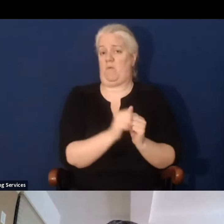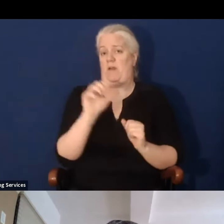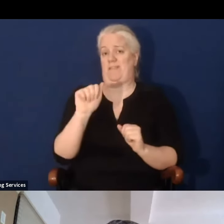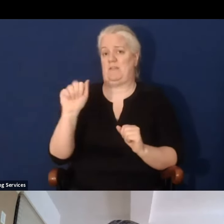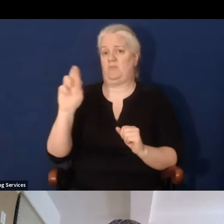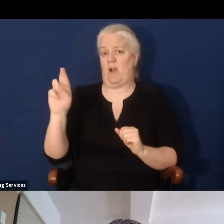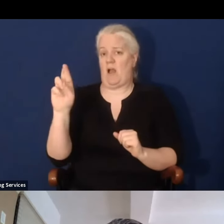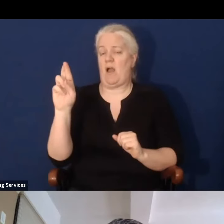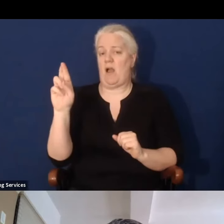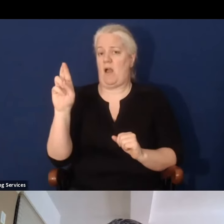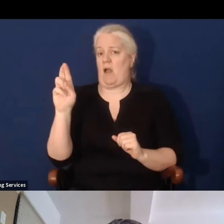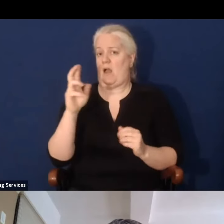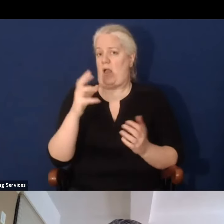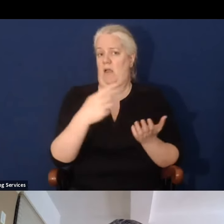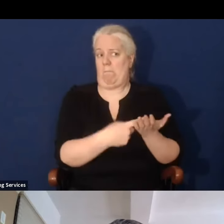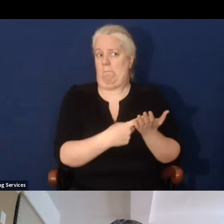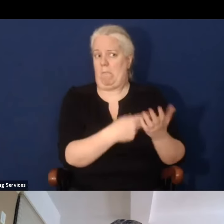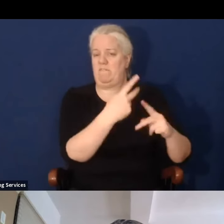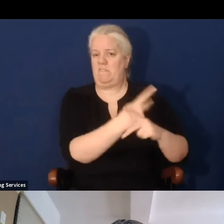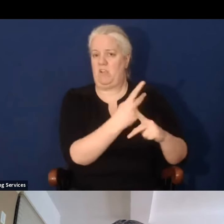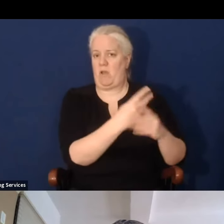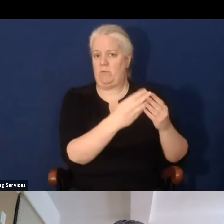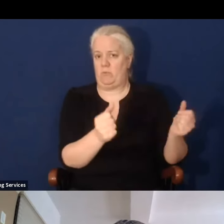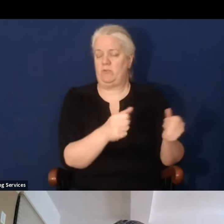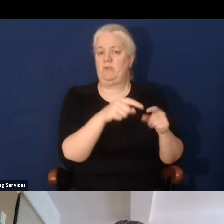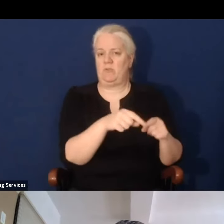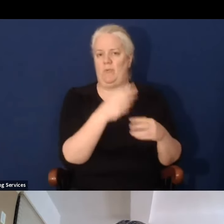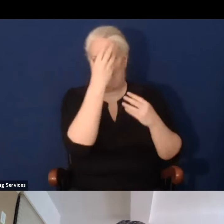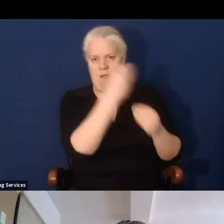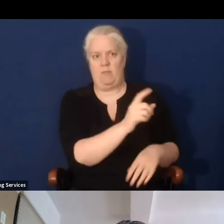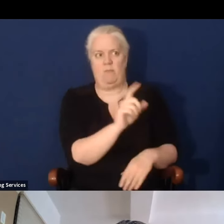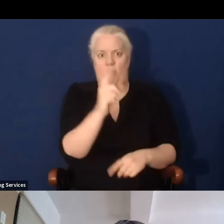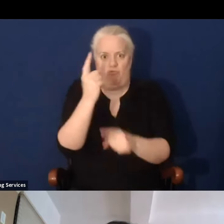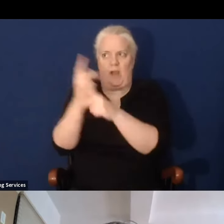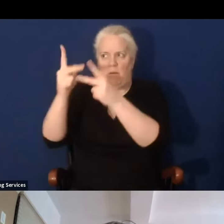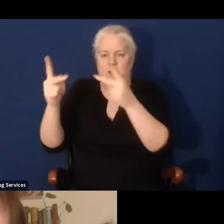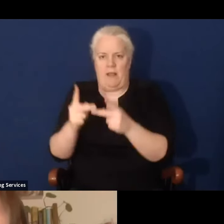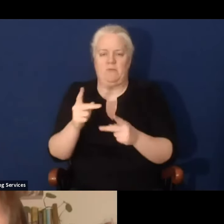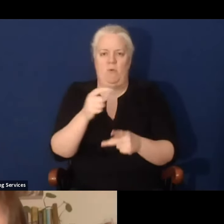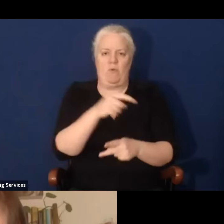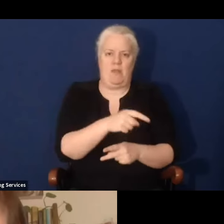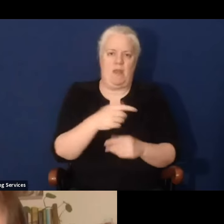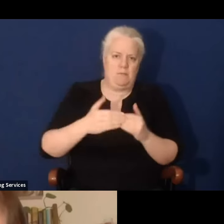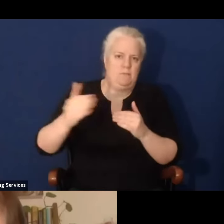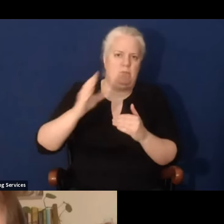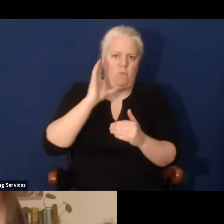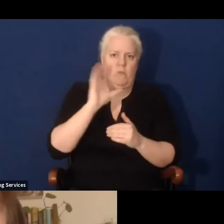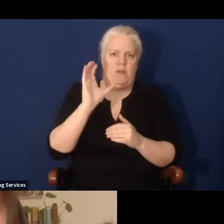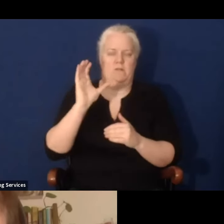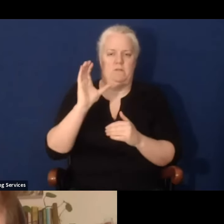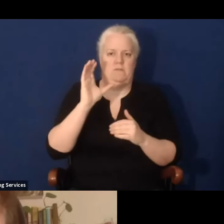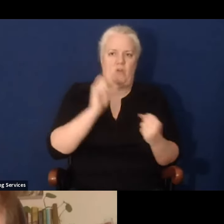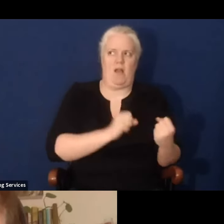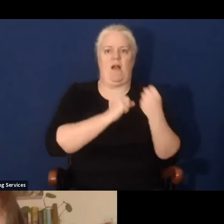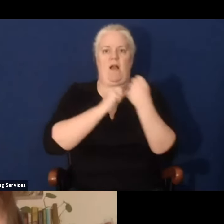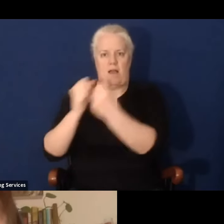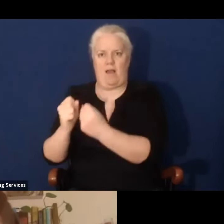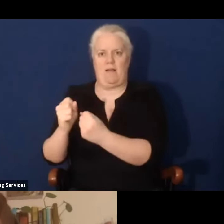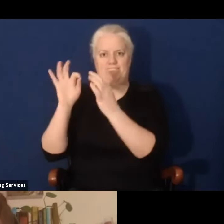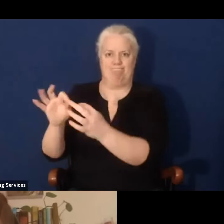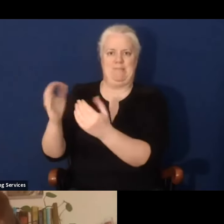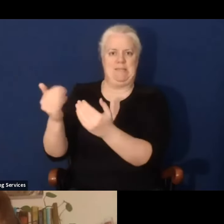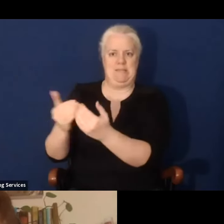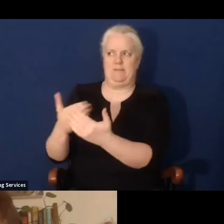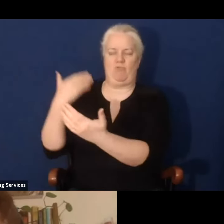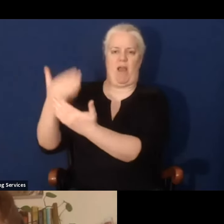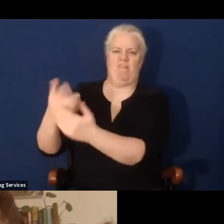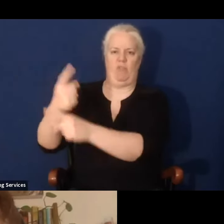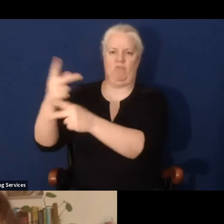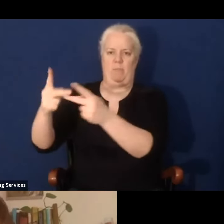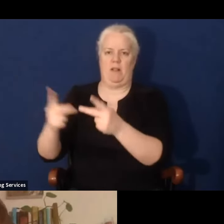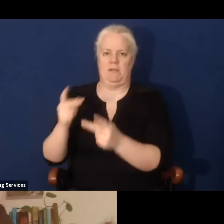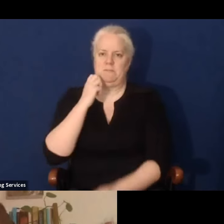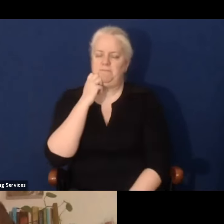Okay. Thank you for bringing that up. Is ak duct state run or is that others? Kvrnlths aqua duct is state run but we can have a conversation.